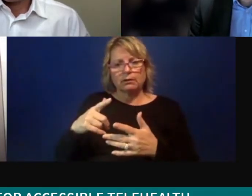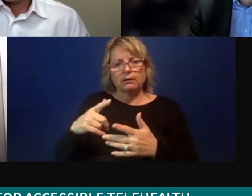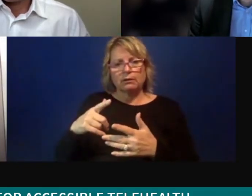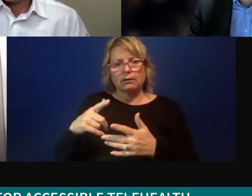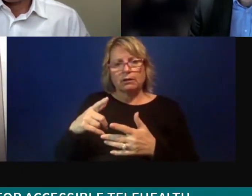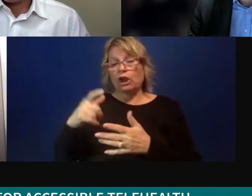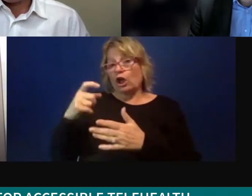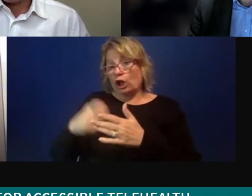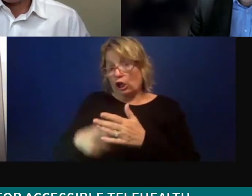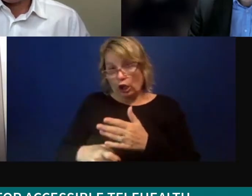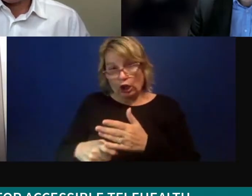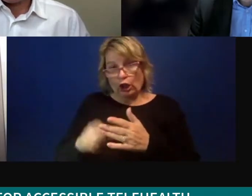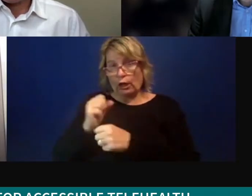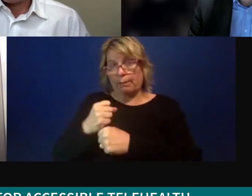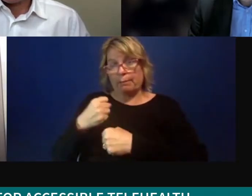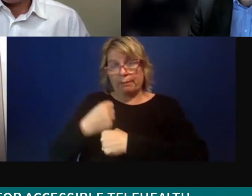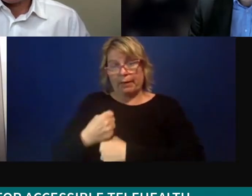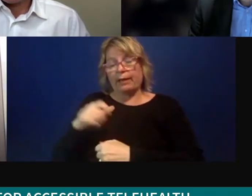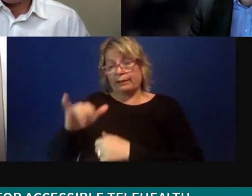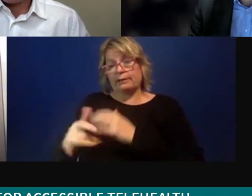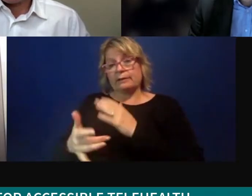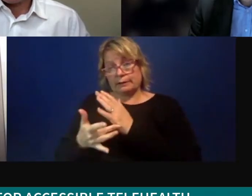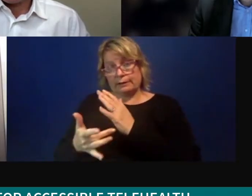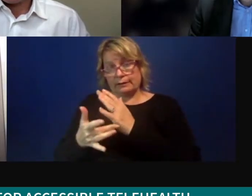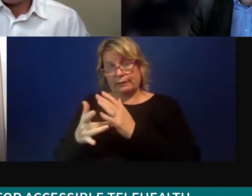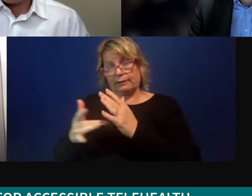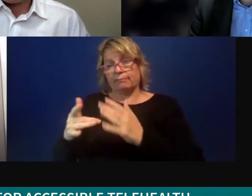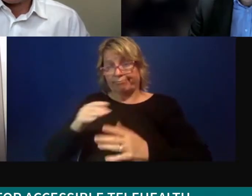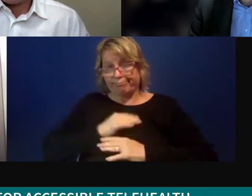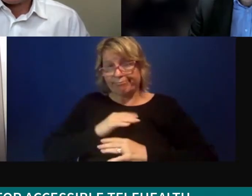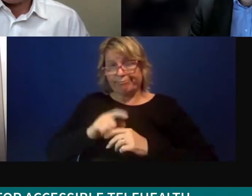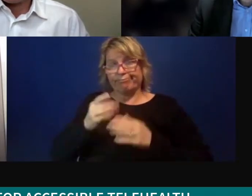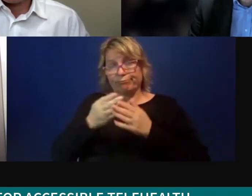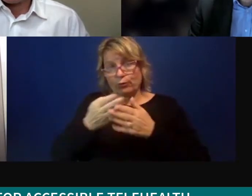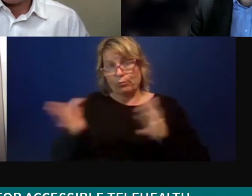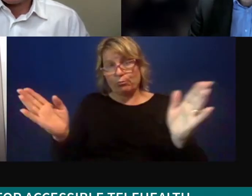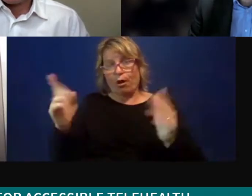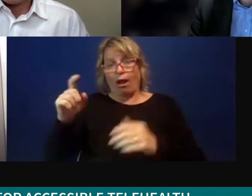cost of producing these technologies to be able to meet the broad set of needs. And so